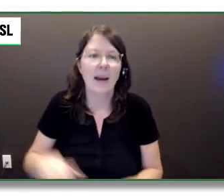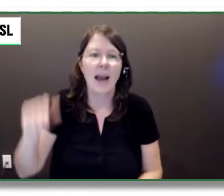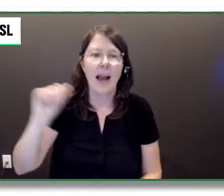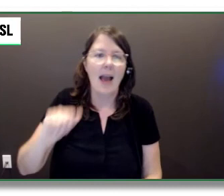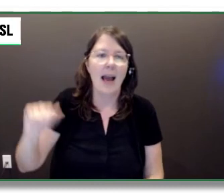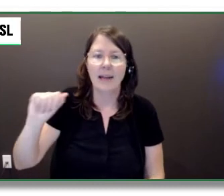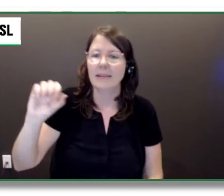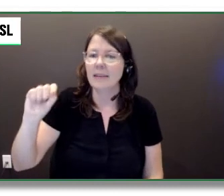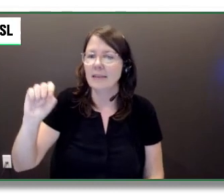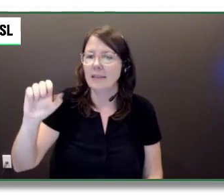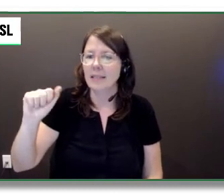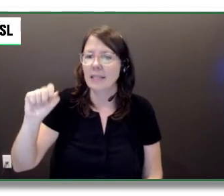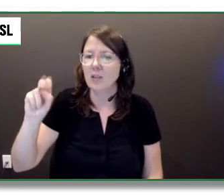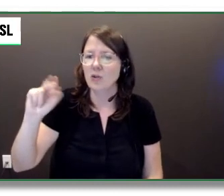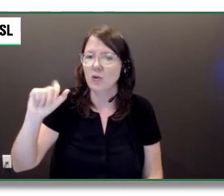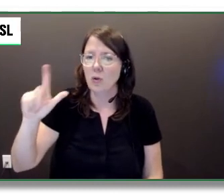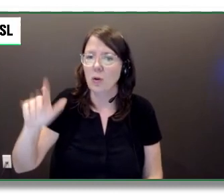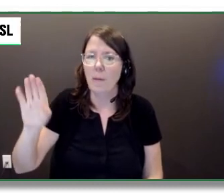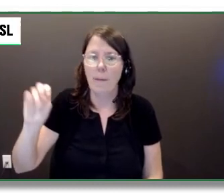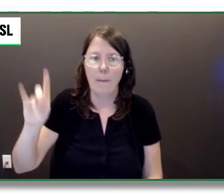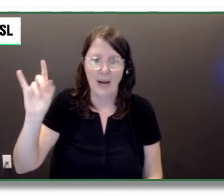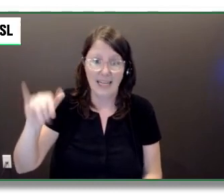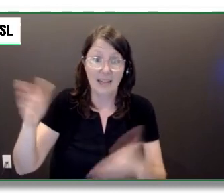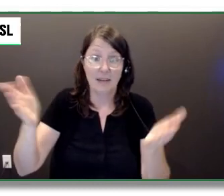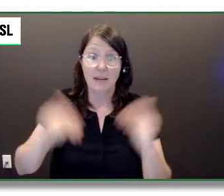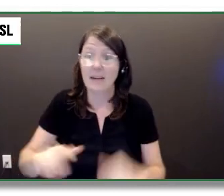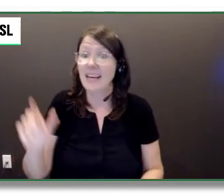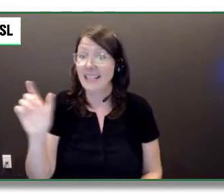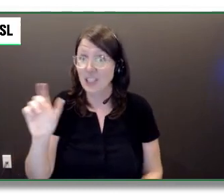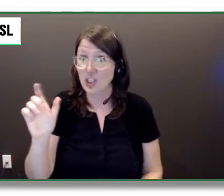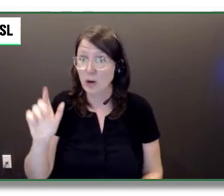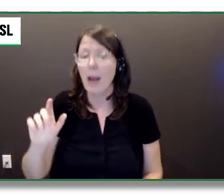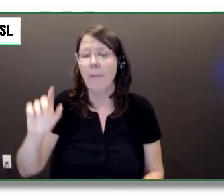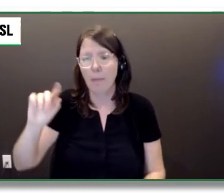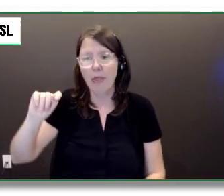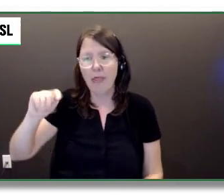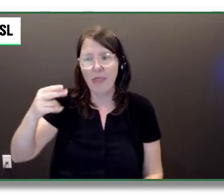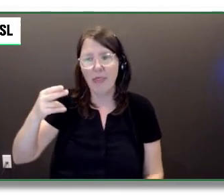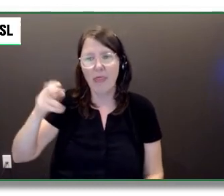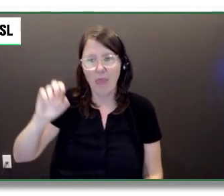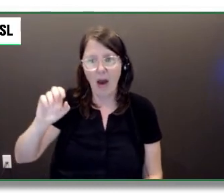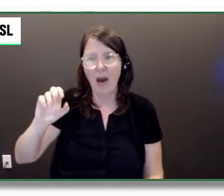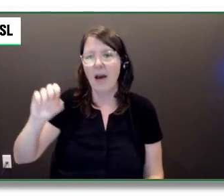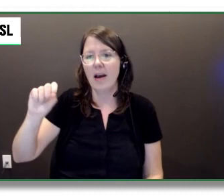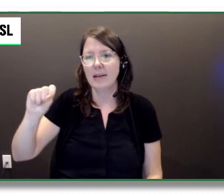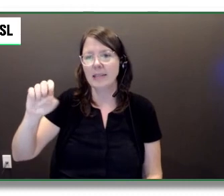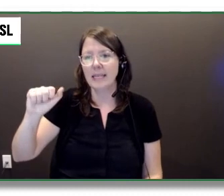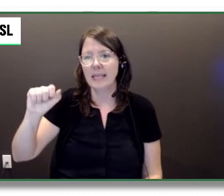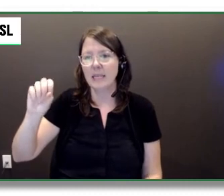Instagram, I'm @theseasonalbody. My website is seasonalbody.org. My email